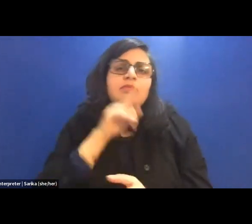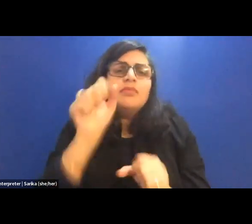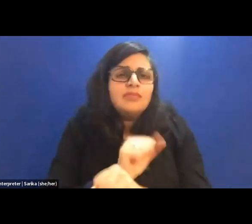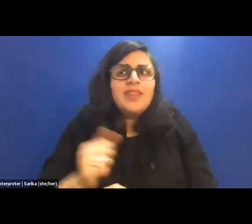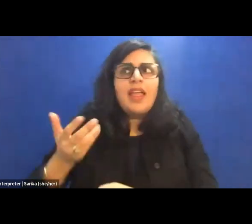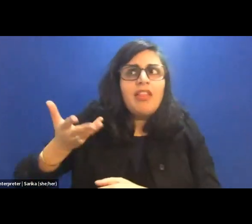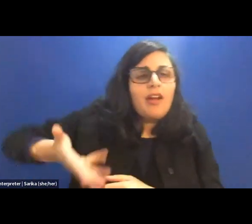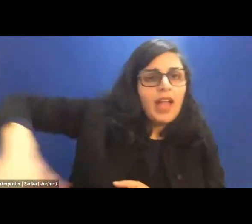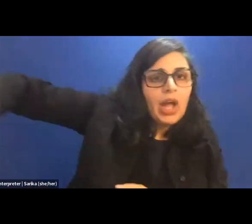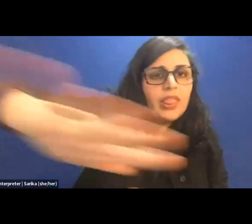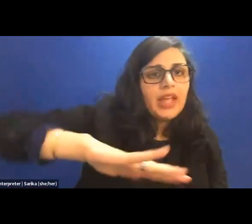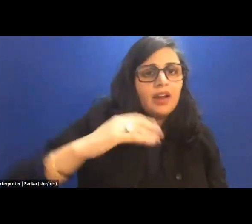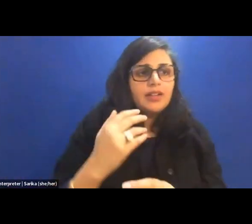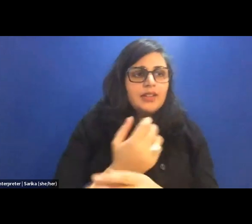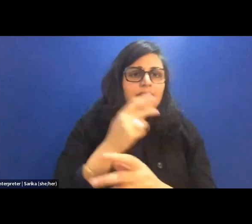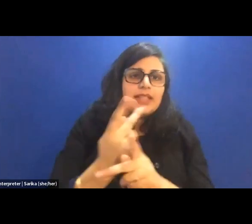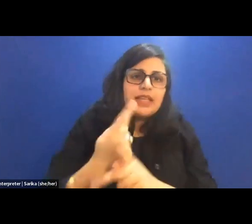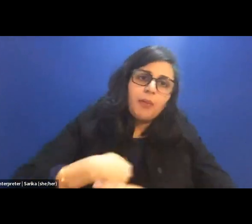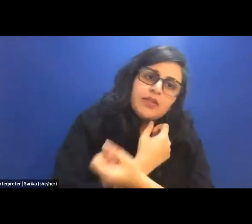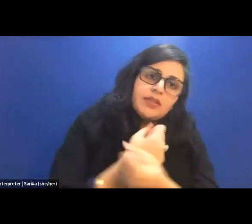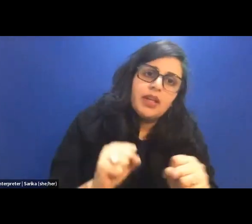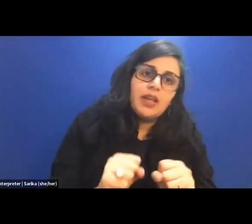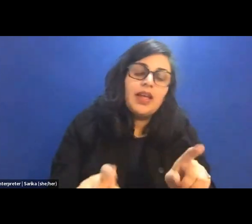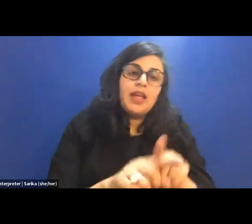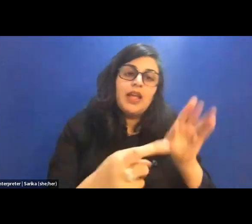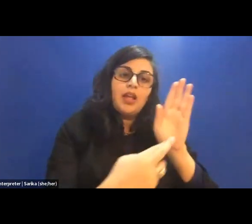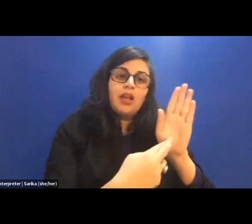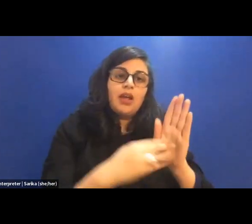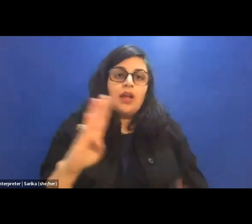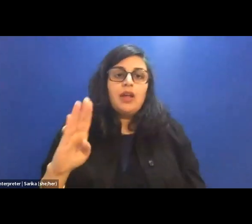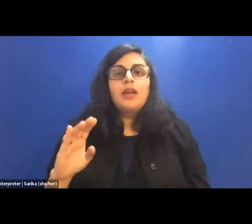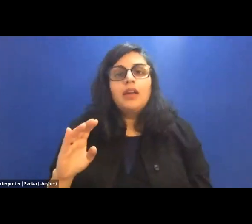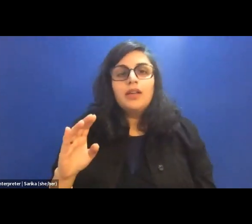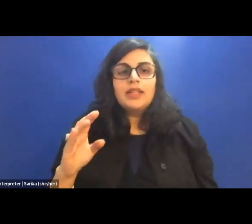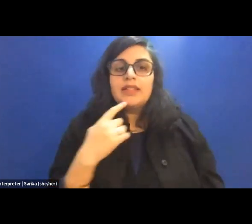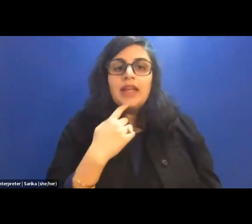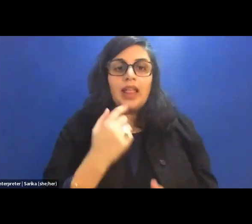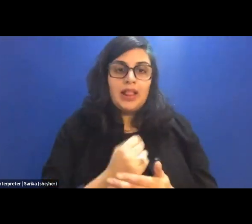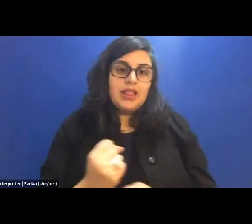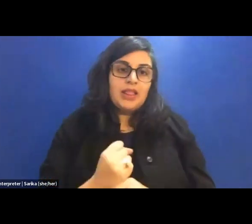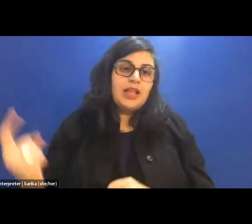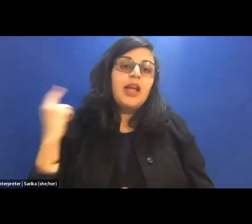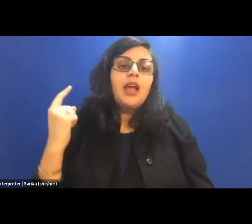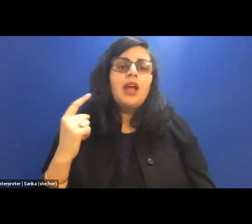for access to things like medical help from protest medics and others to